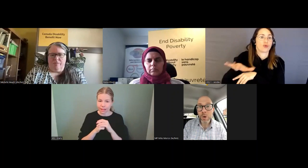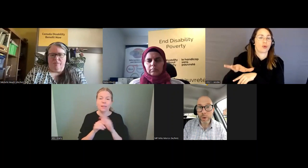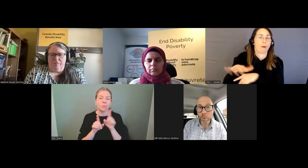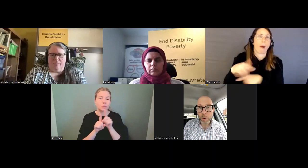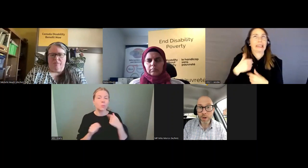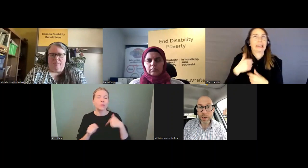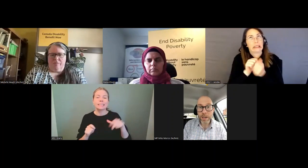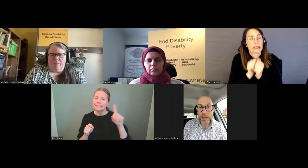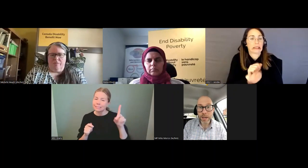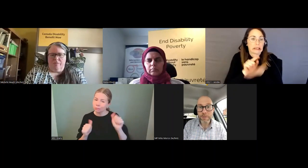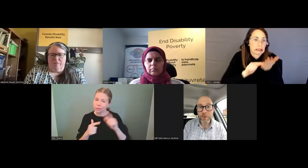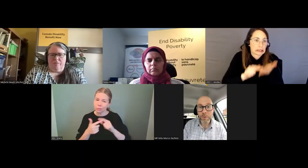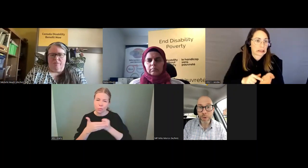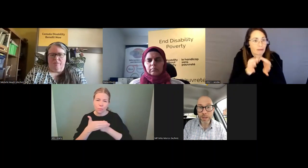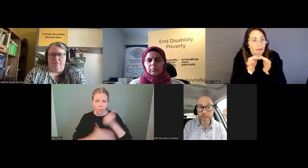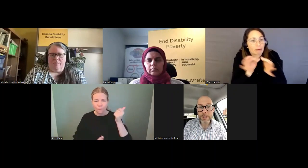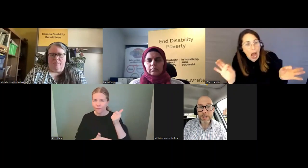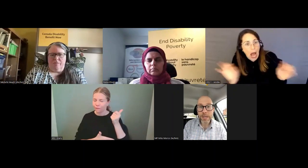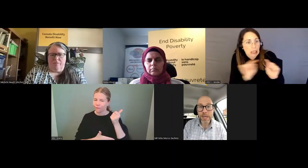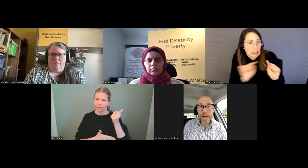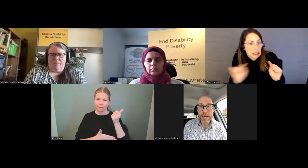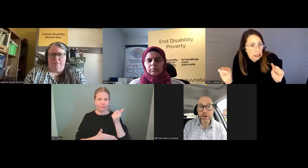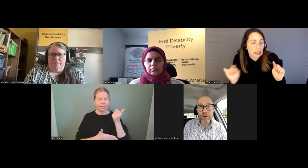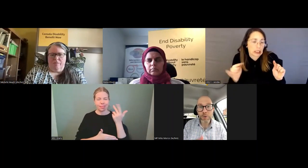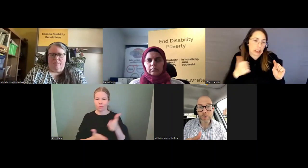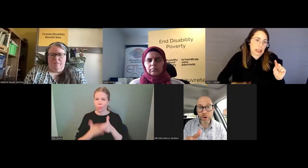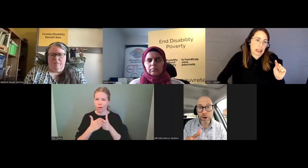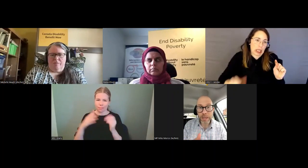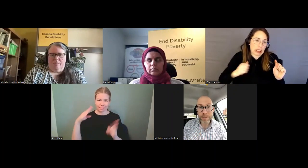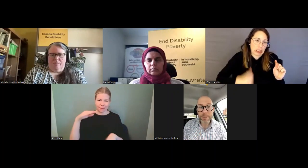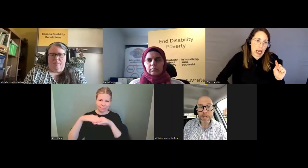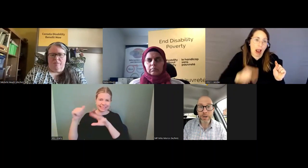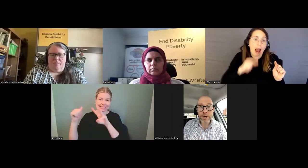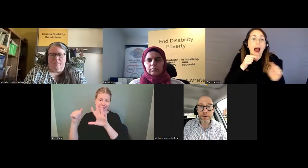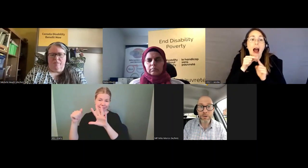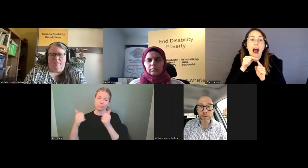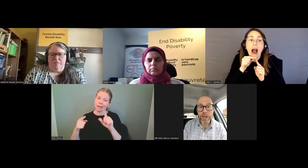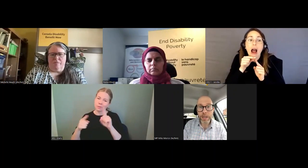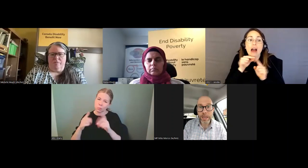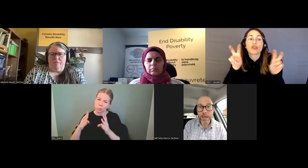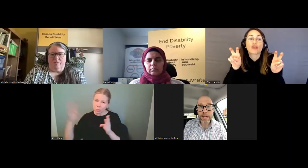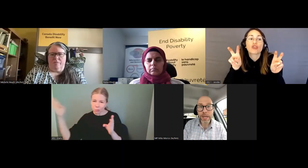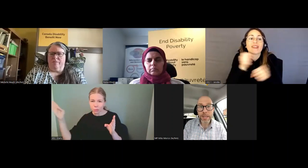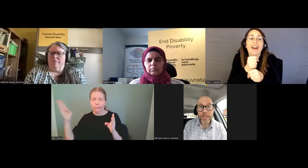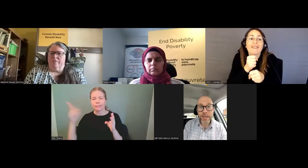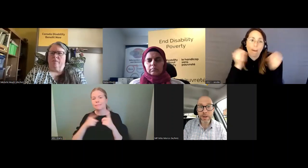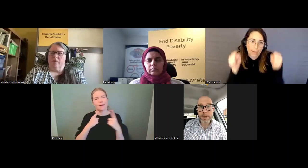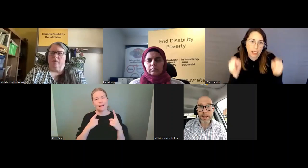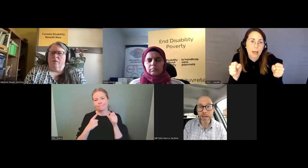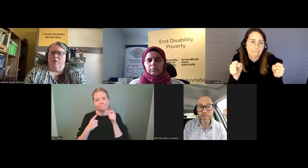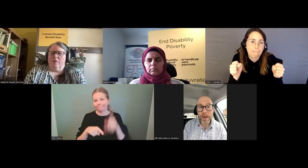WE WEREN'T SUCCESSFUL WITH IT AND SO THERE ARE LIMITATIONS TO WHAT IS IN THE DISABILITY